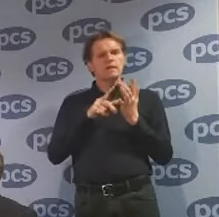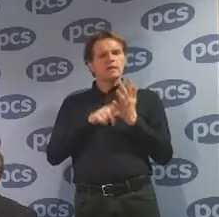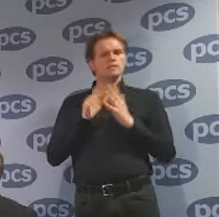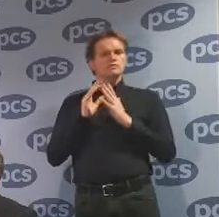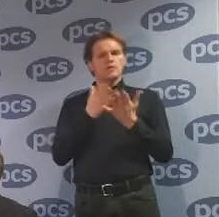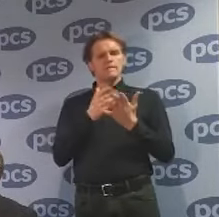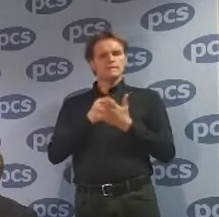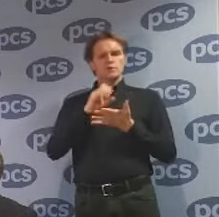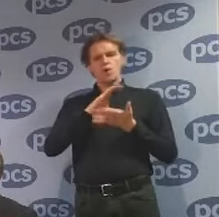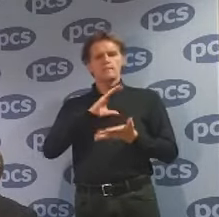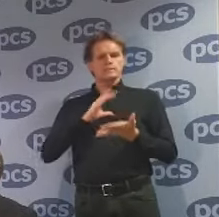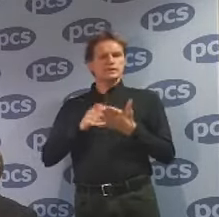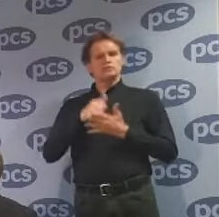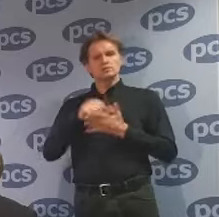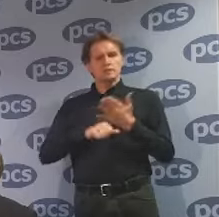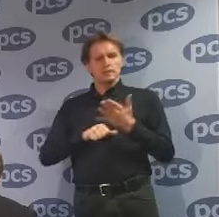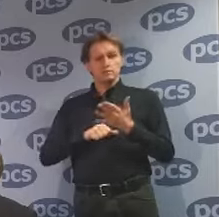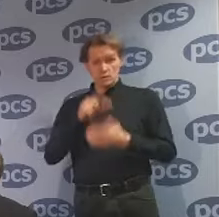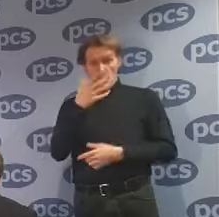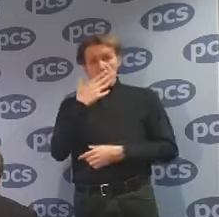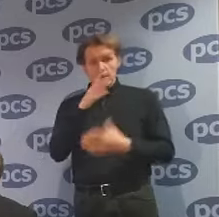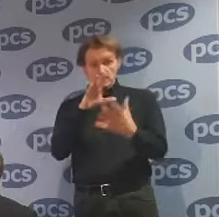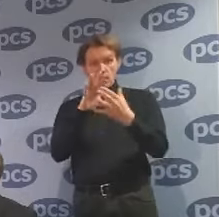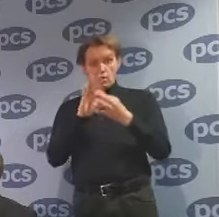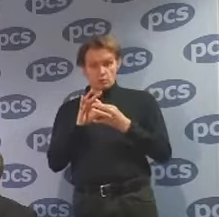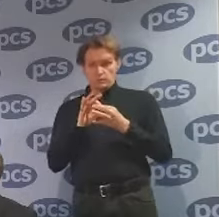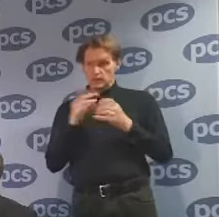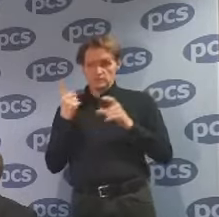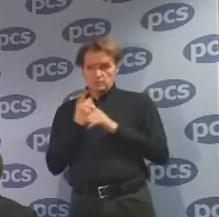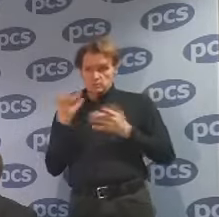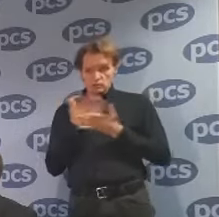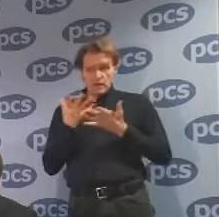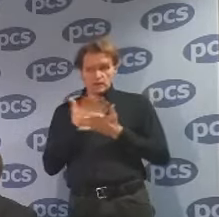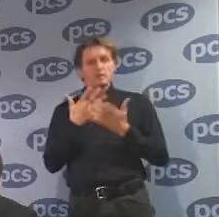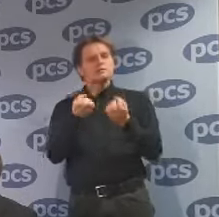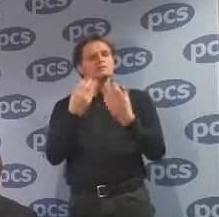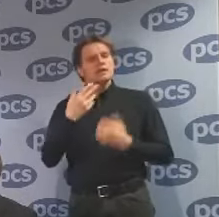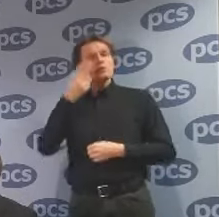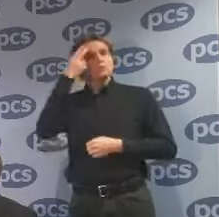do so, and it also be great if during the event you could share it whilst it's